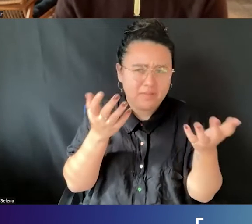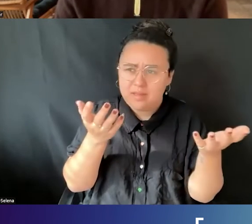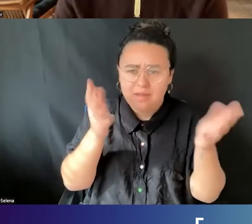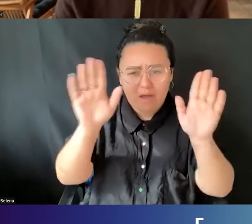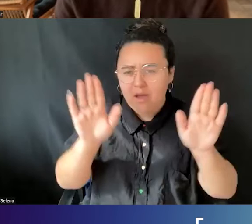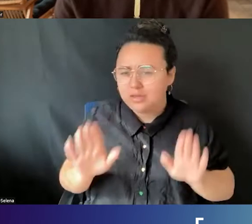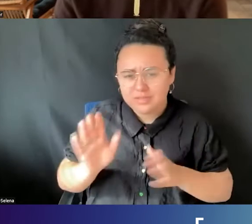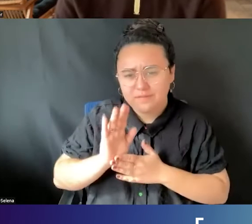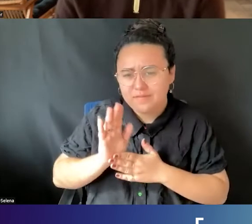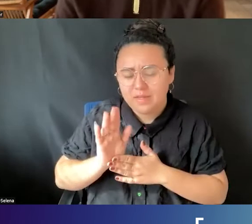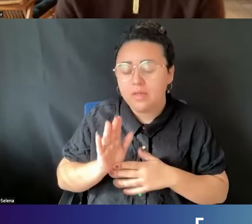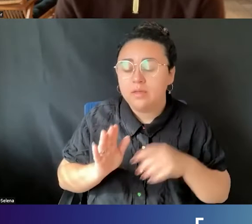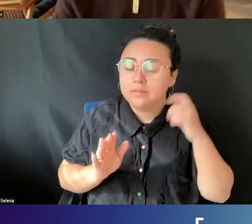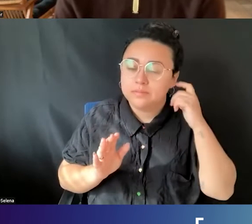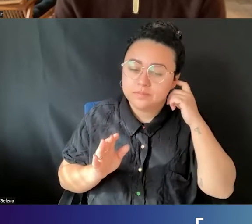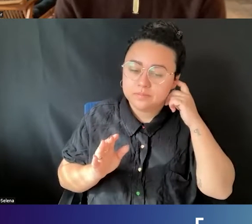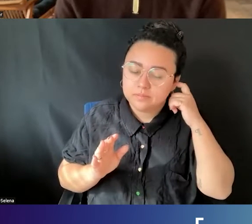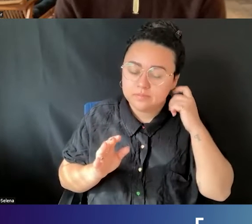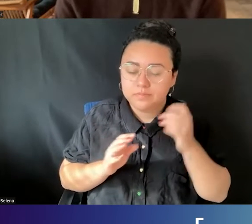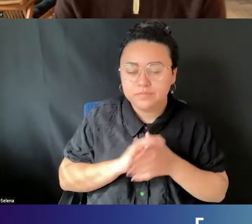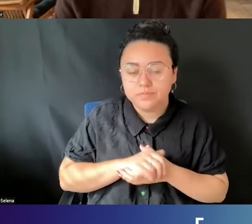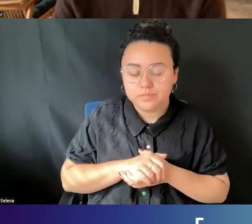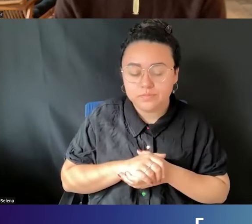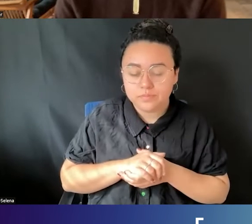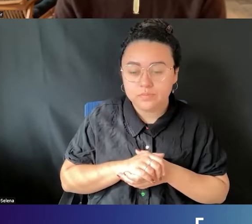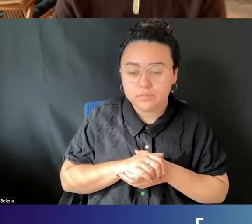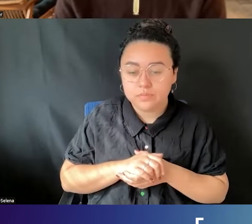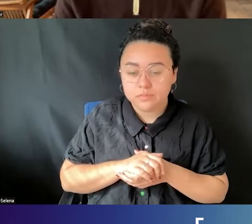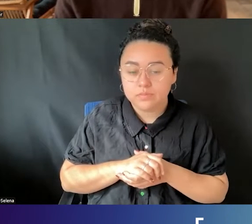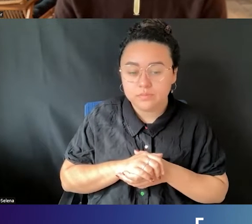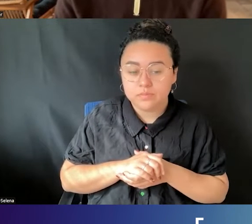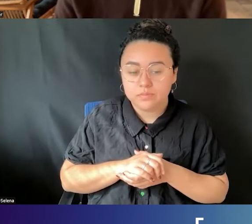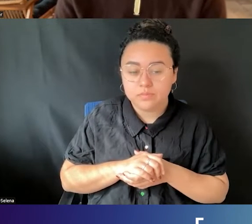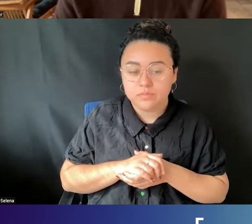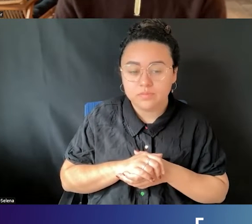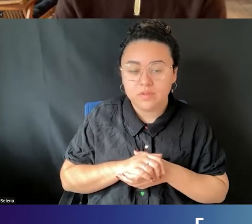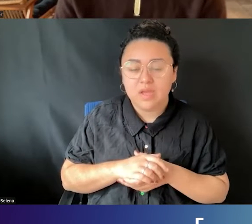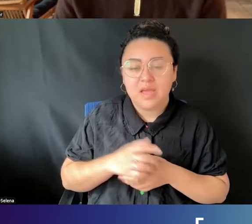I think that really speaks to the kind of like the psyche of the distribution landscape, right?